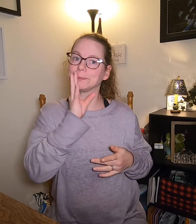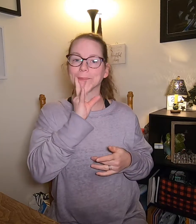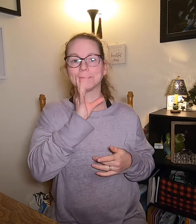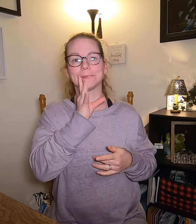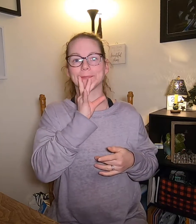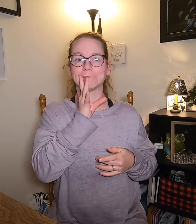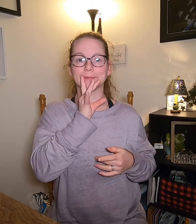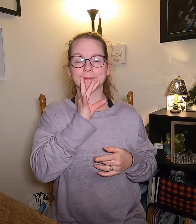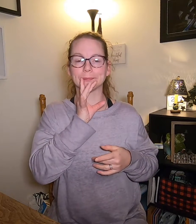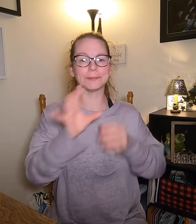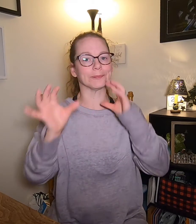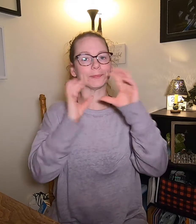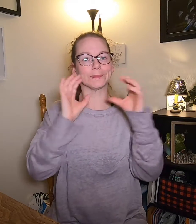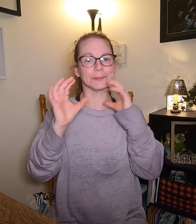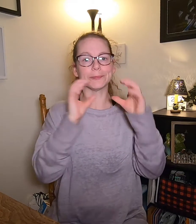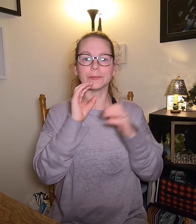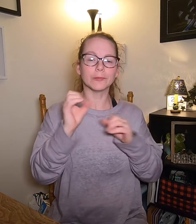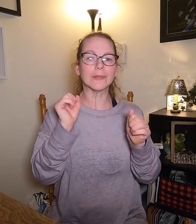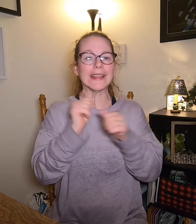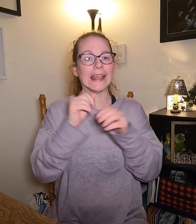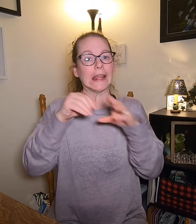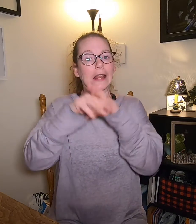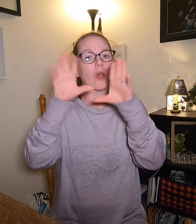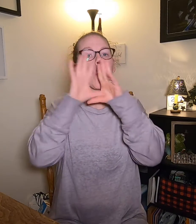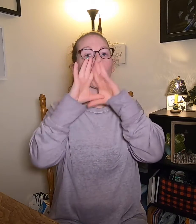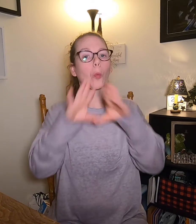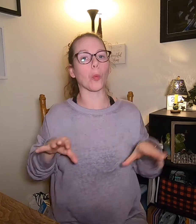and can communicate in a quiet environment